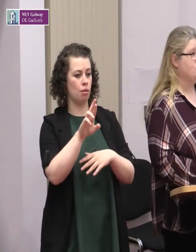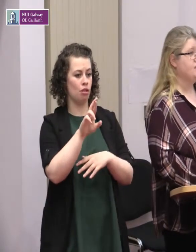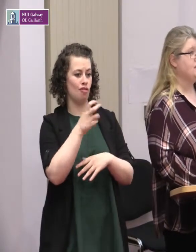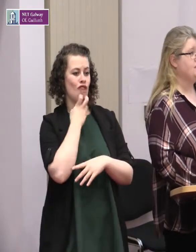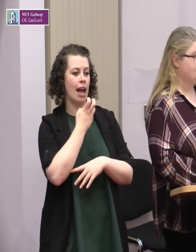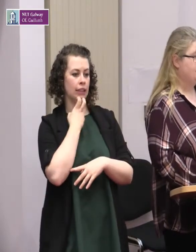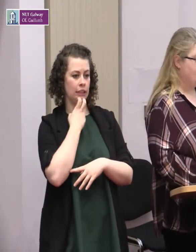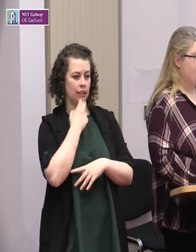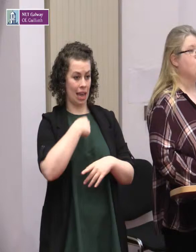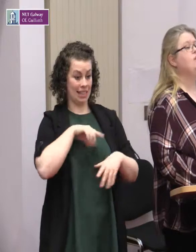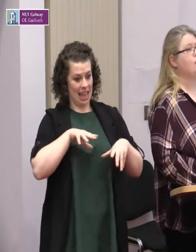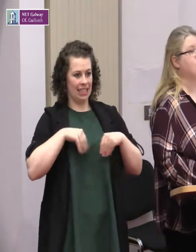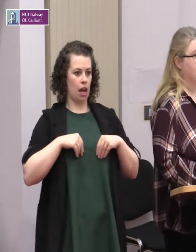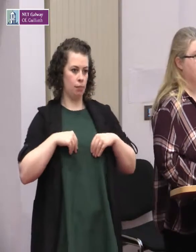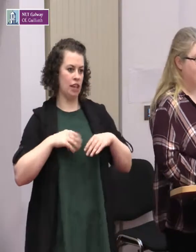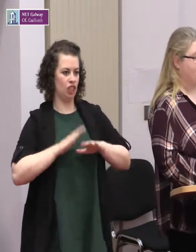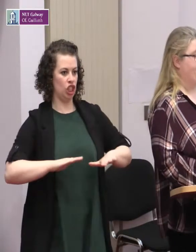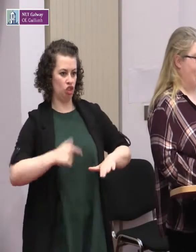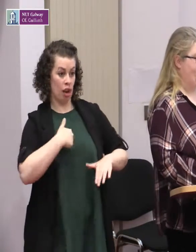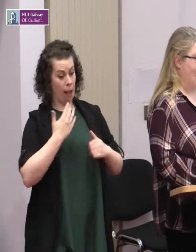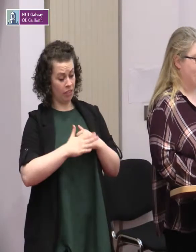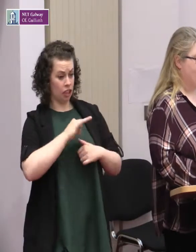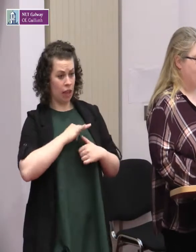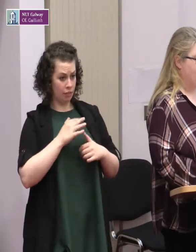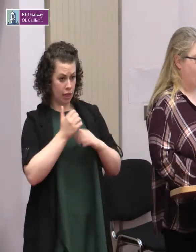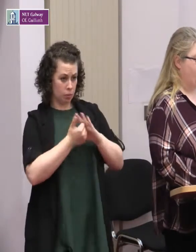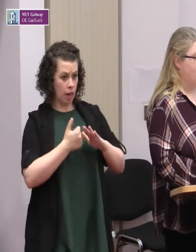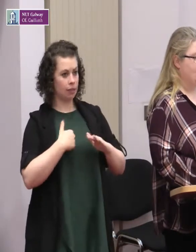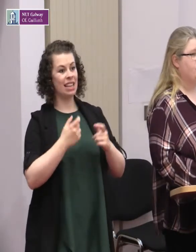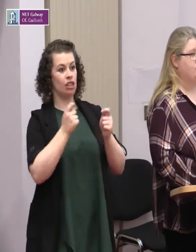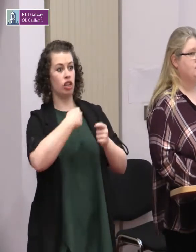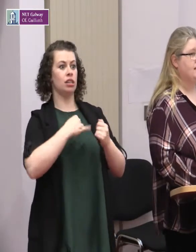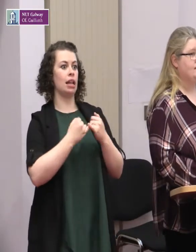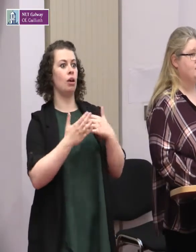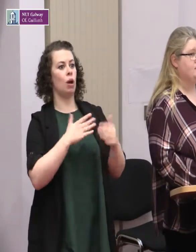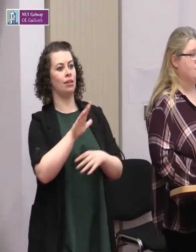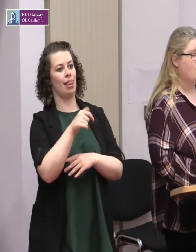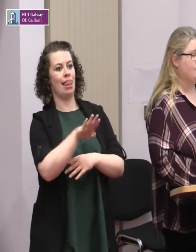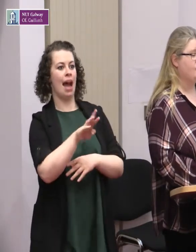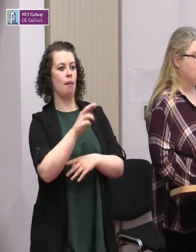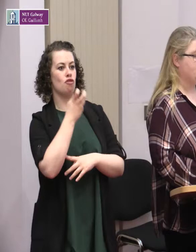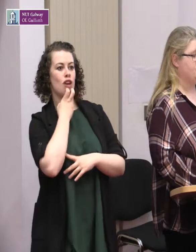We are treated as research subjects but I would argue that there is an over focus of